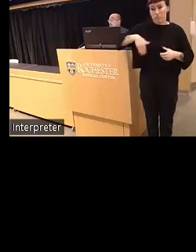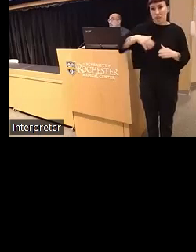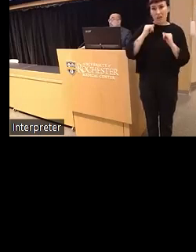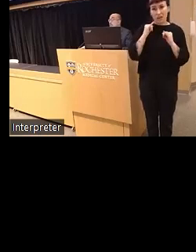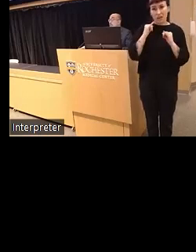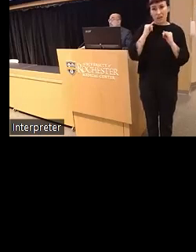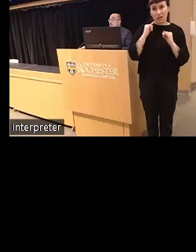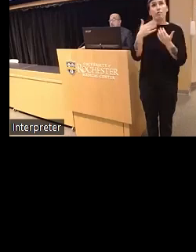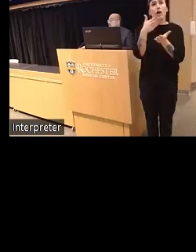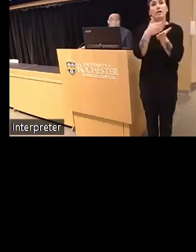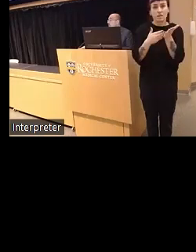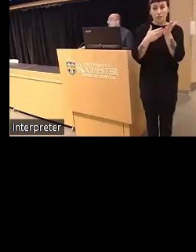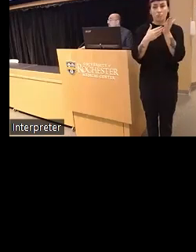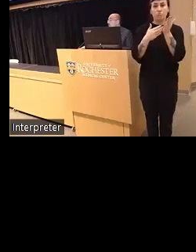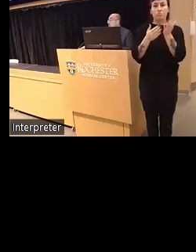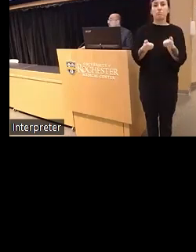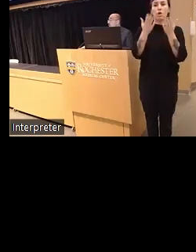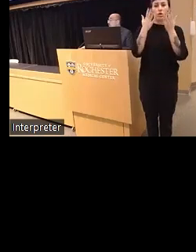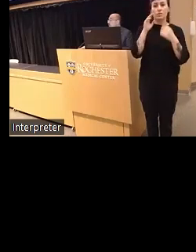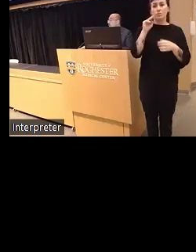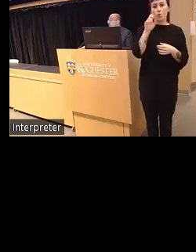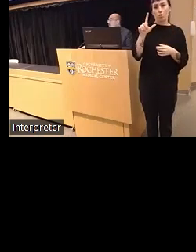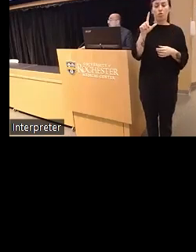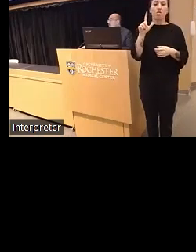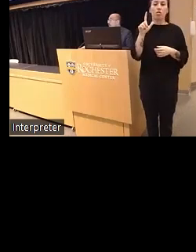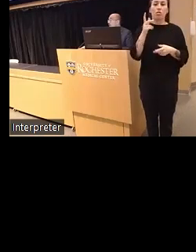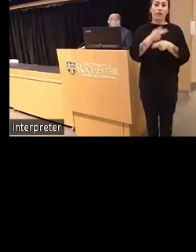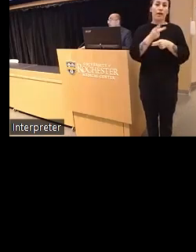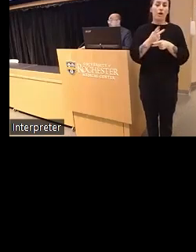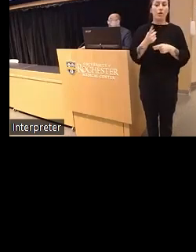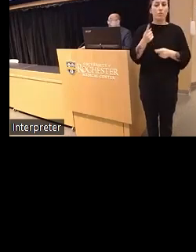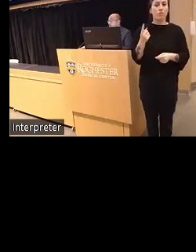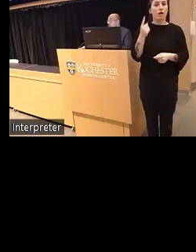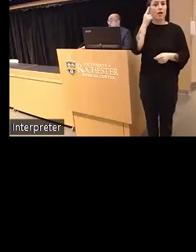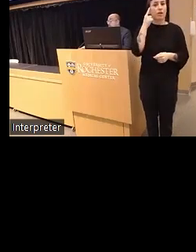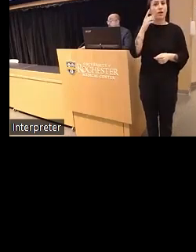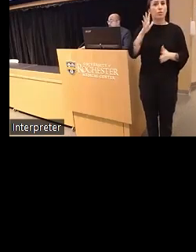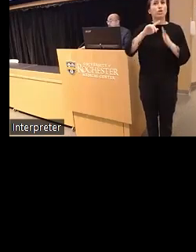I think we provide some comprehensive multimodal care um and um I think we sort of started on that